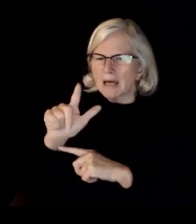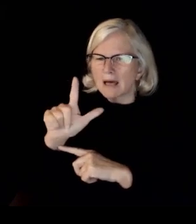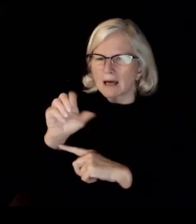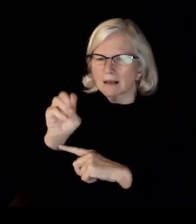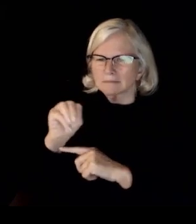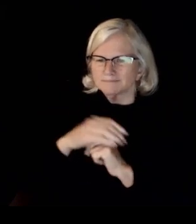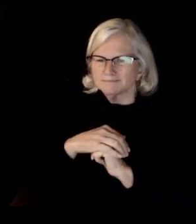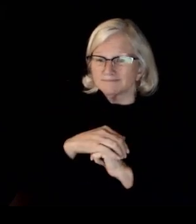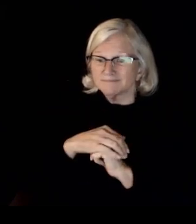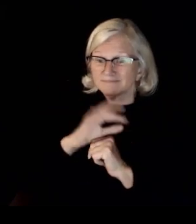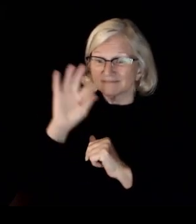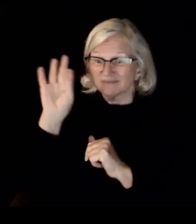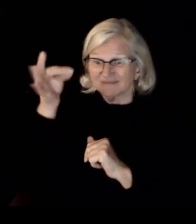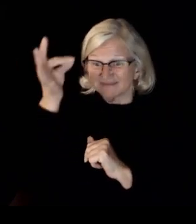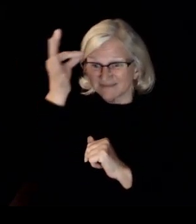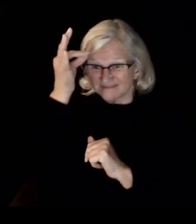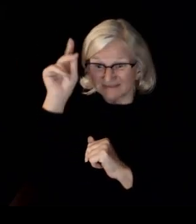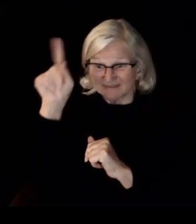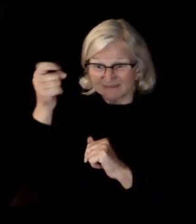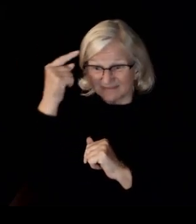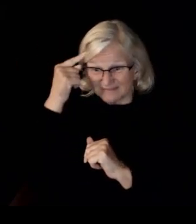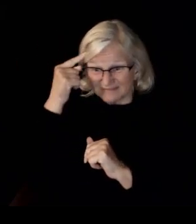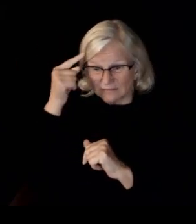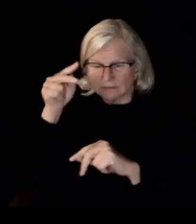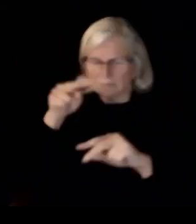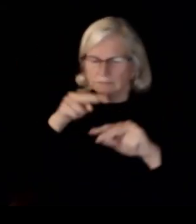the same data that we're seeing and seeing the same trends and certainly you know we